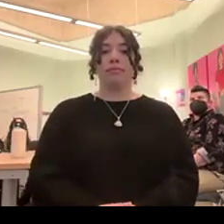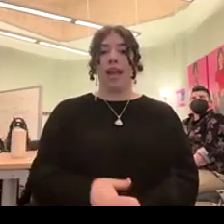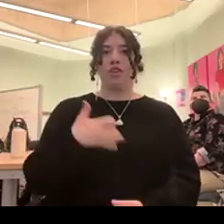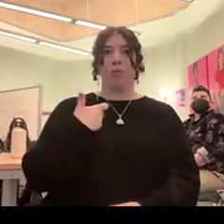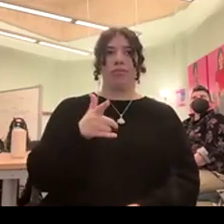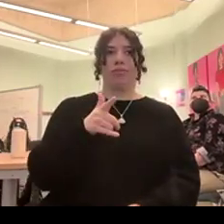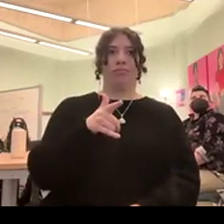would like to start, that's totally good. I don't want to put anyone on the spot.